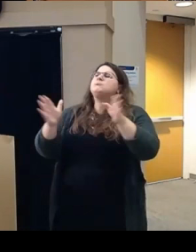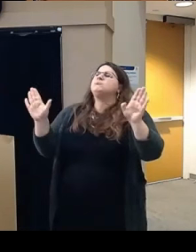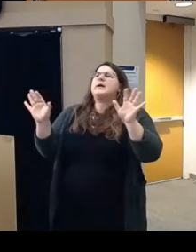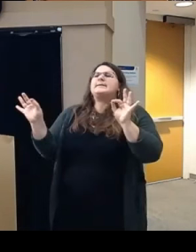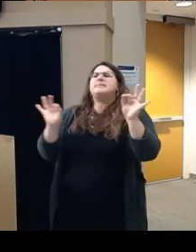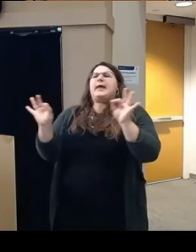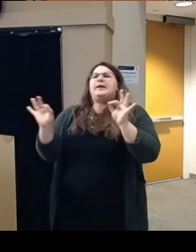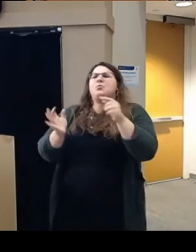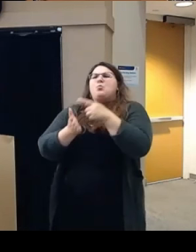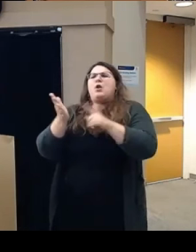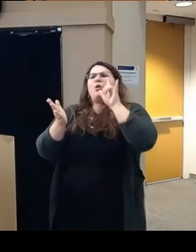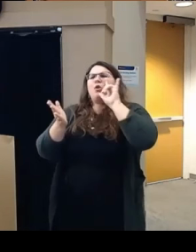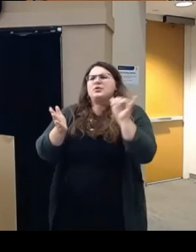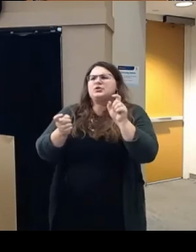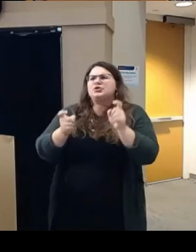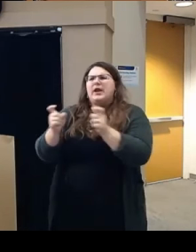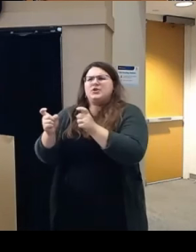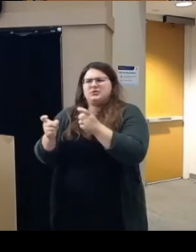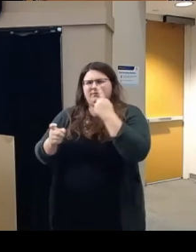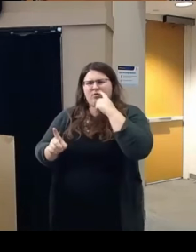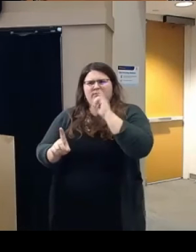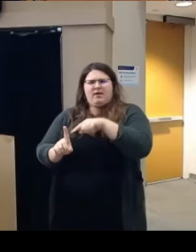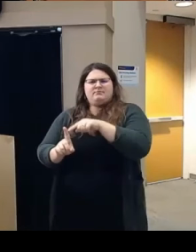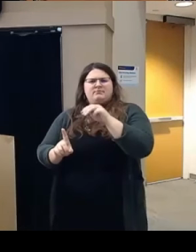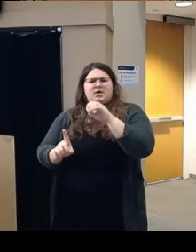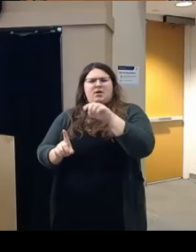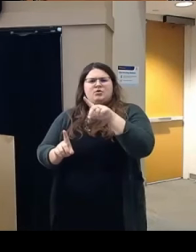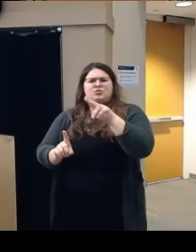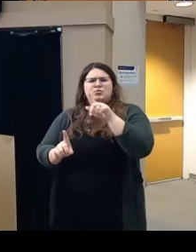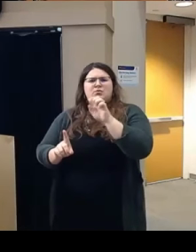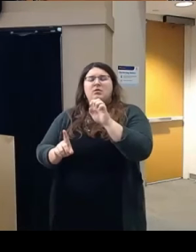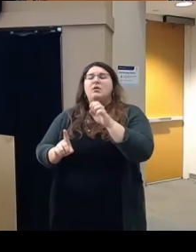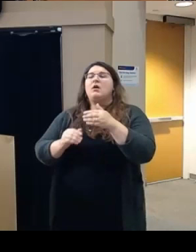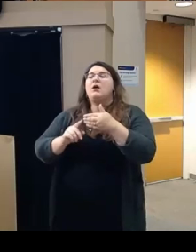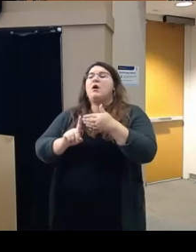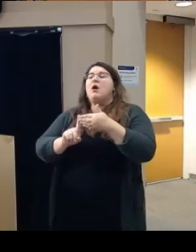module there will be a lot more information and training in the next month before the launch of